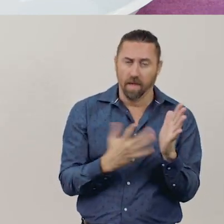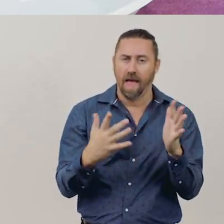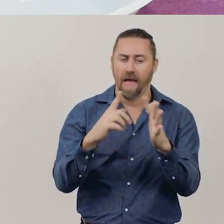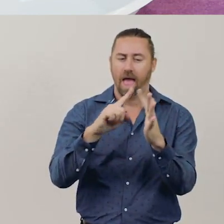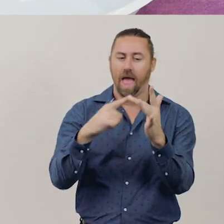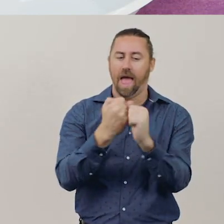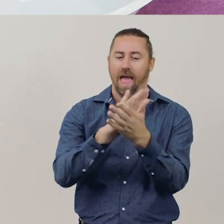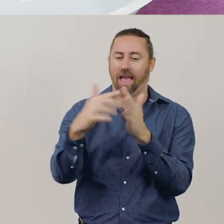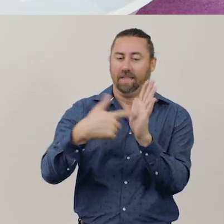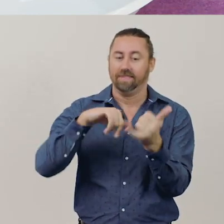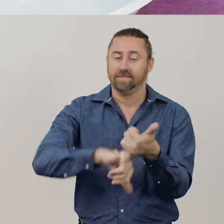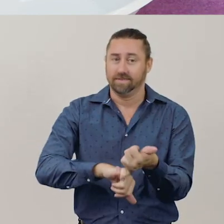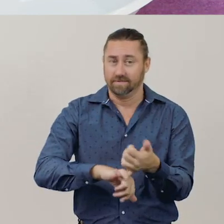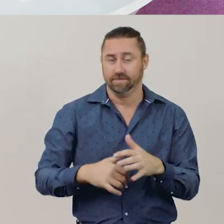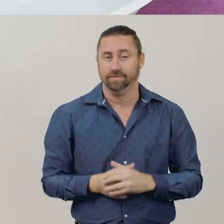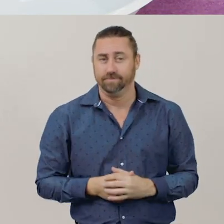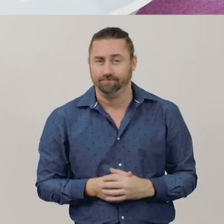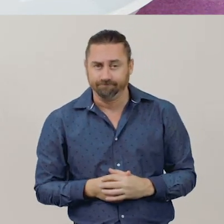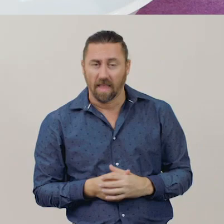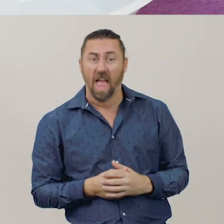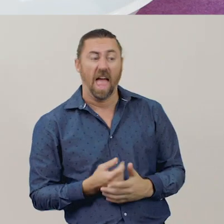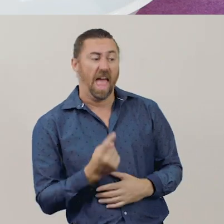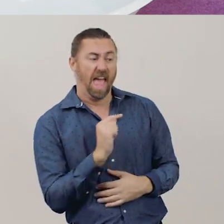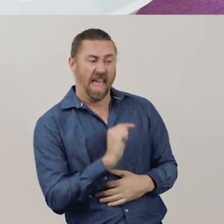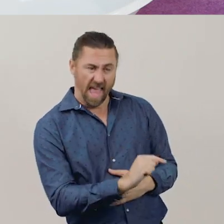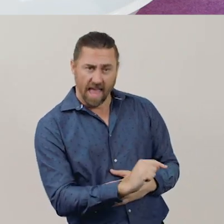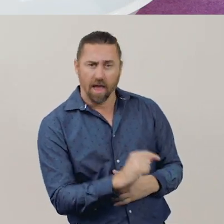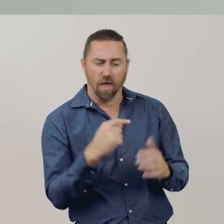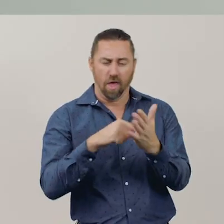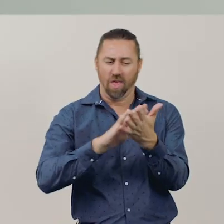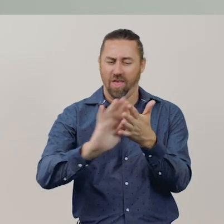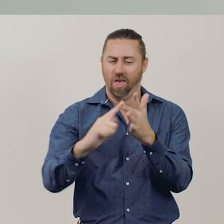And here’s our thirds fraction strip, that we used before.